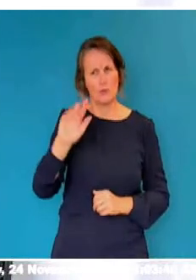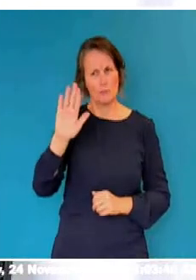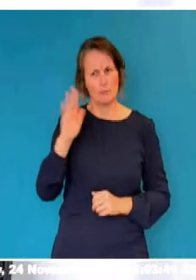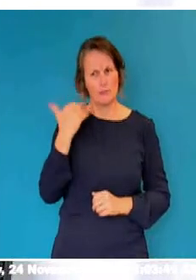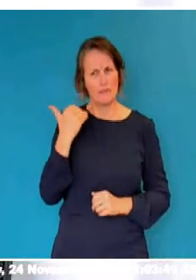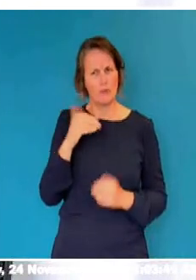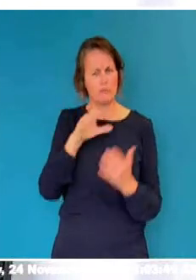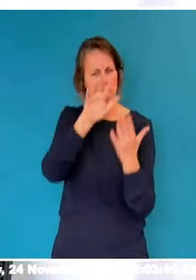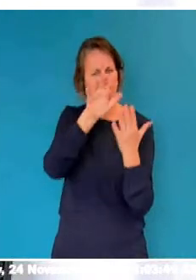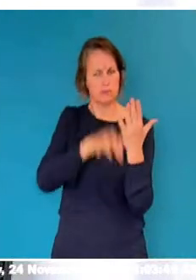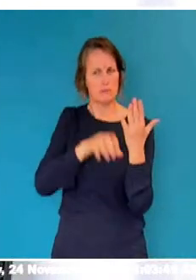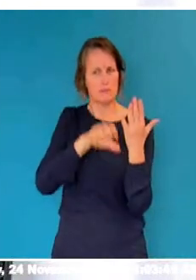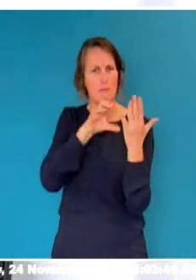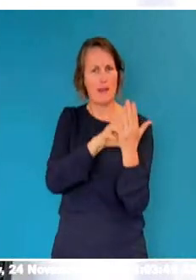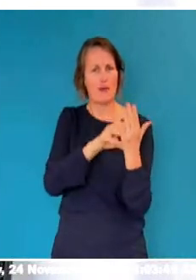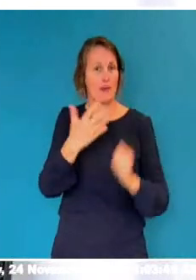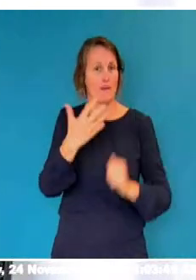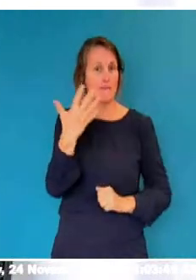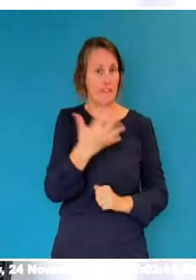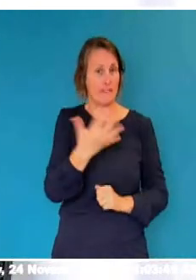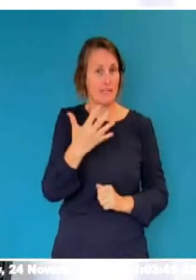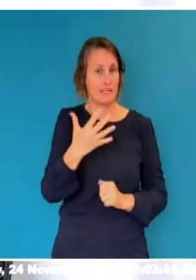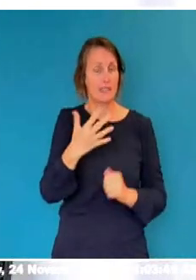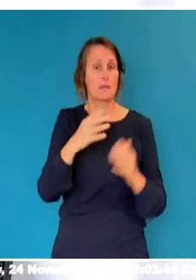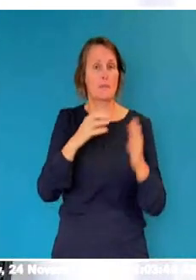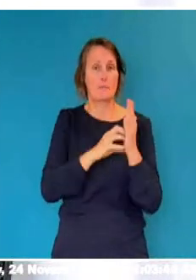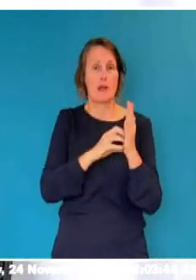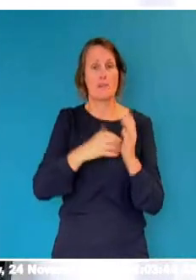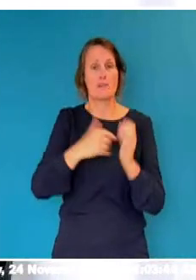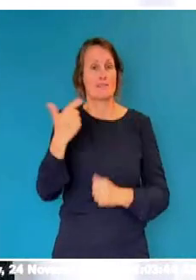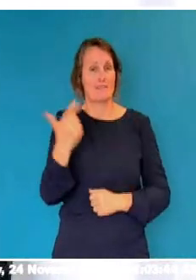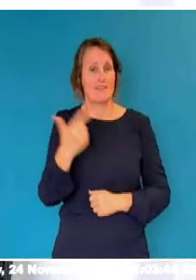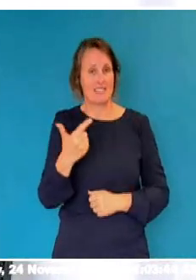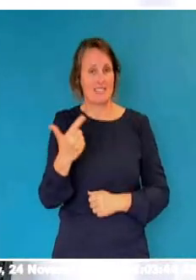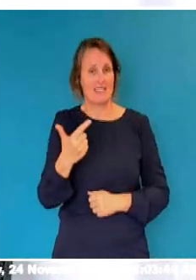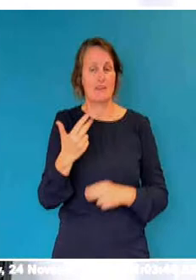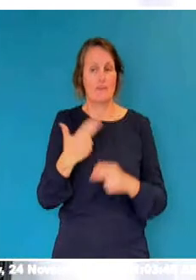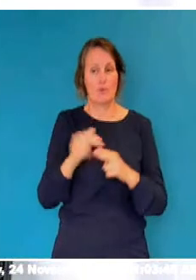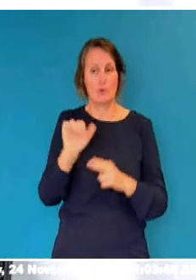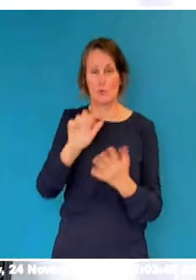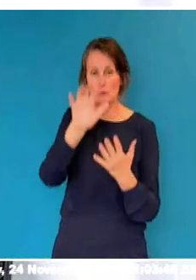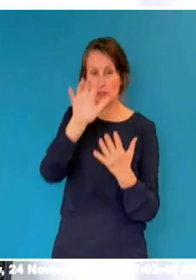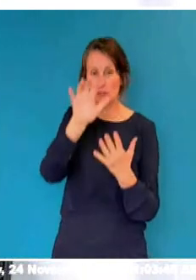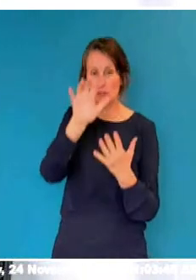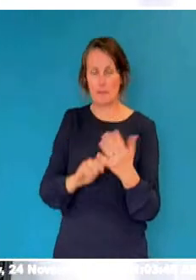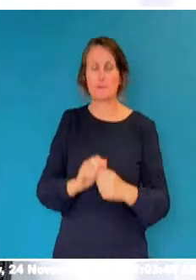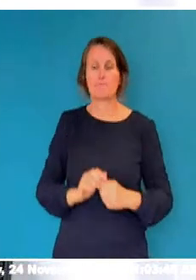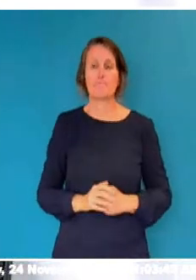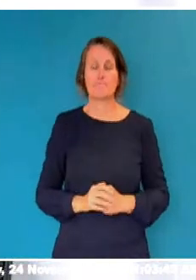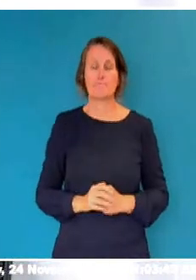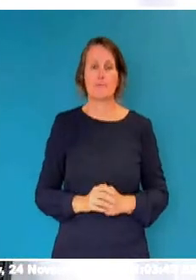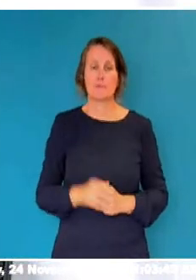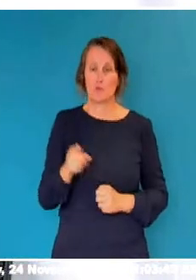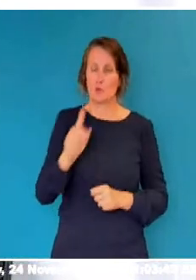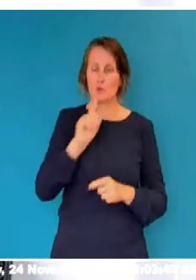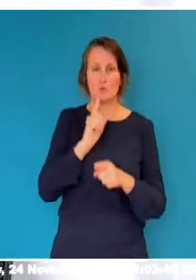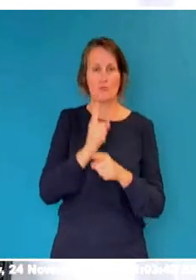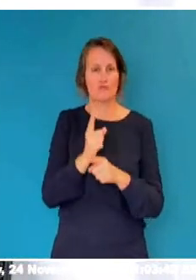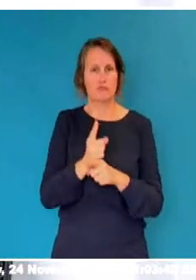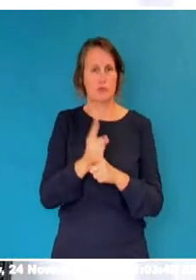paragraphs 16 and 17 of your statement, that's the question of mental